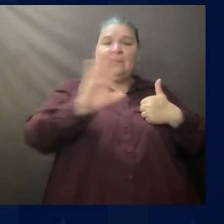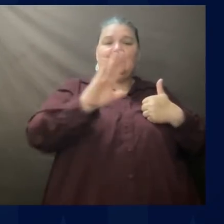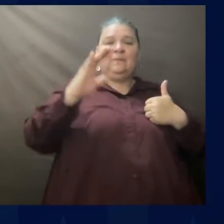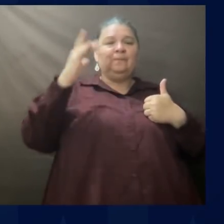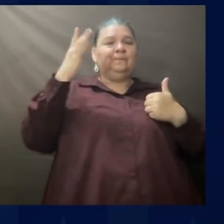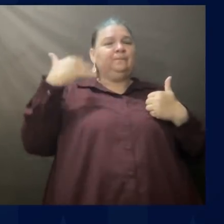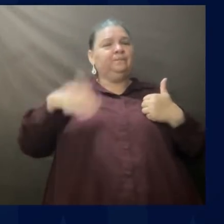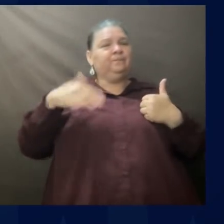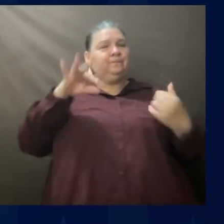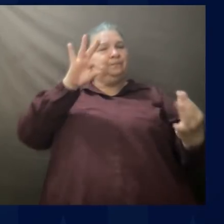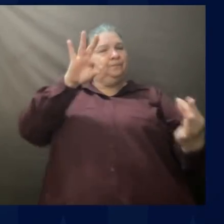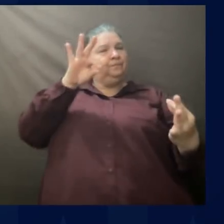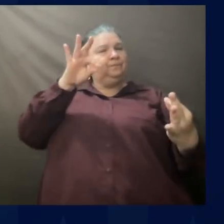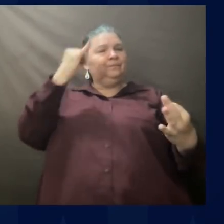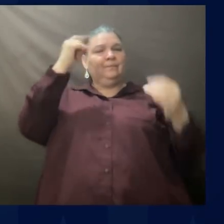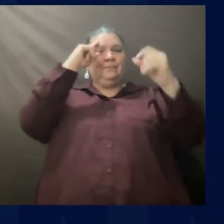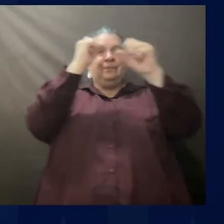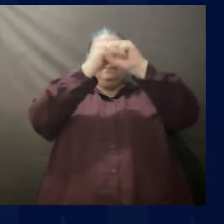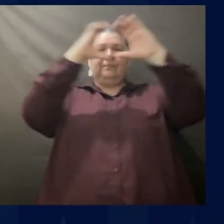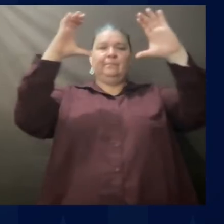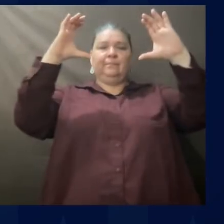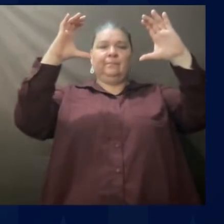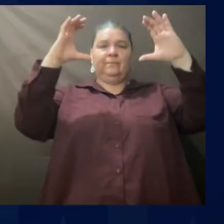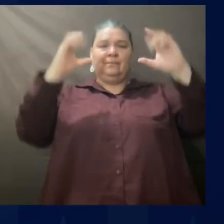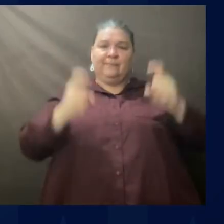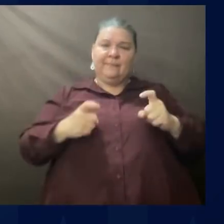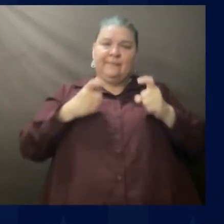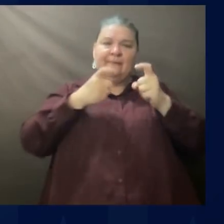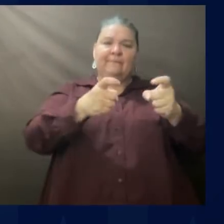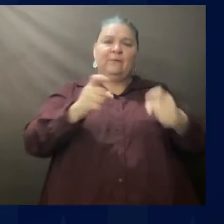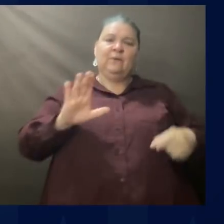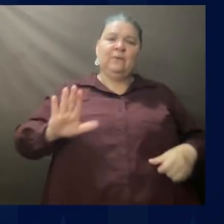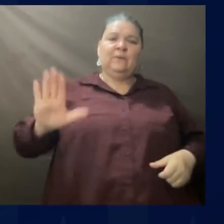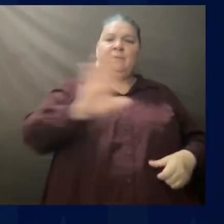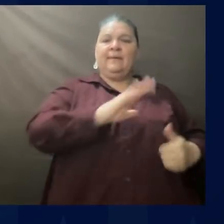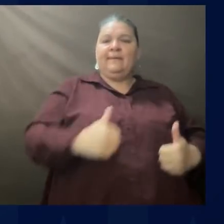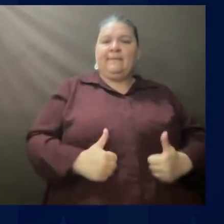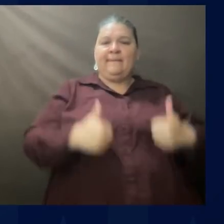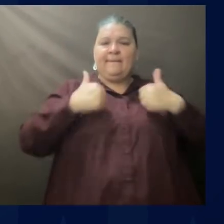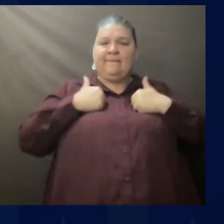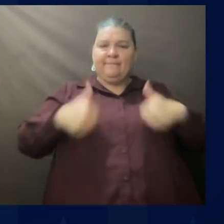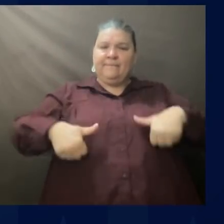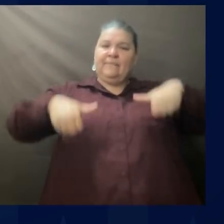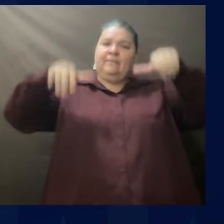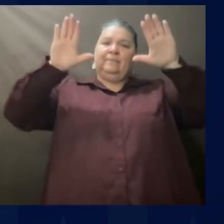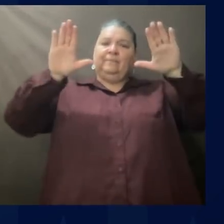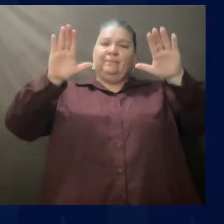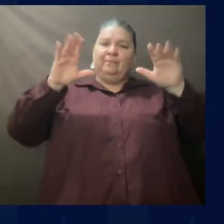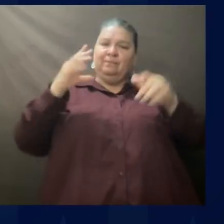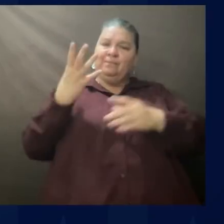Today, we hold the fallen in our prayers. And every day, we strive to make them proud.